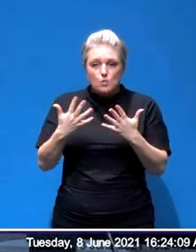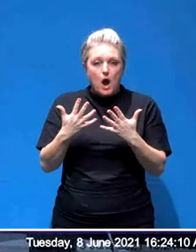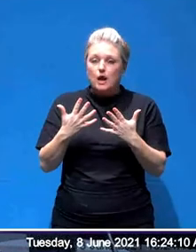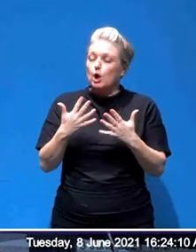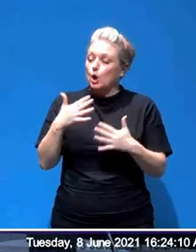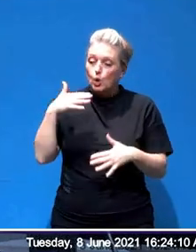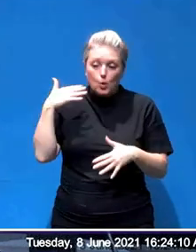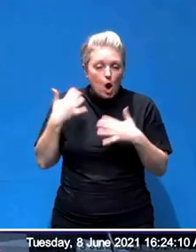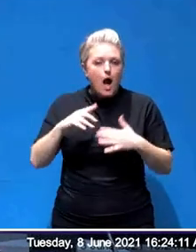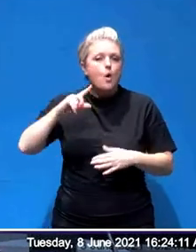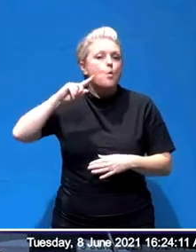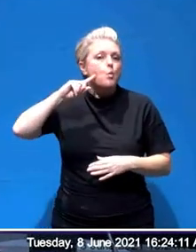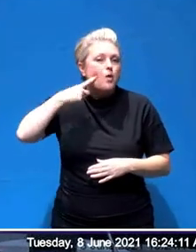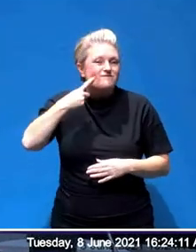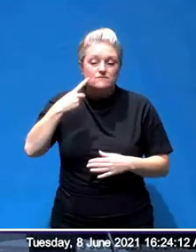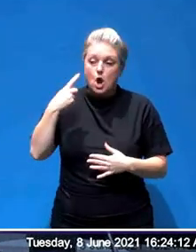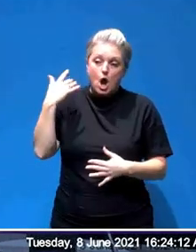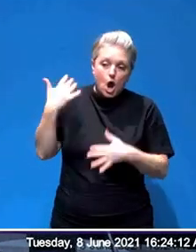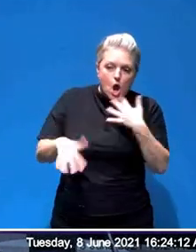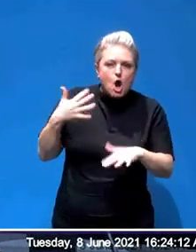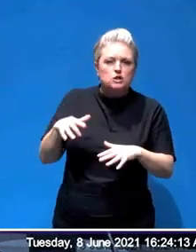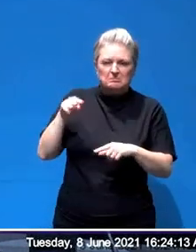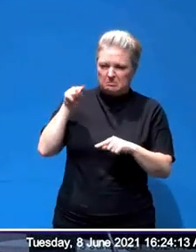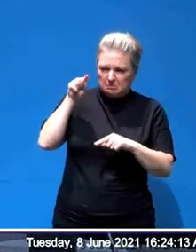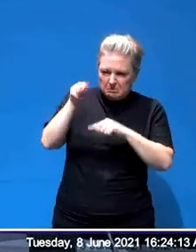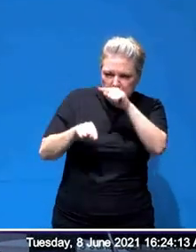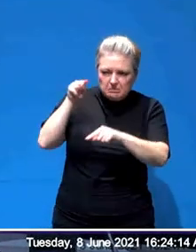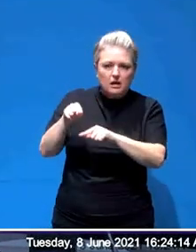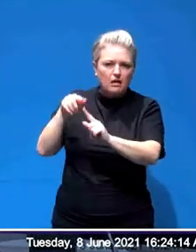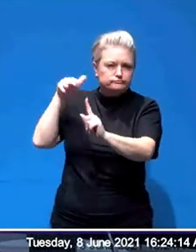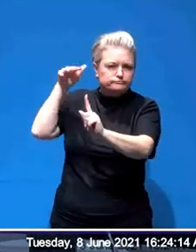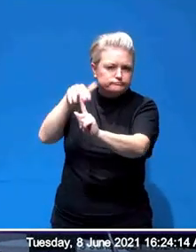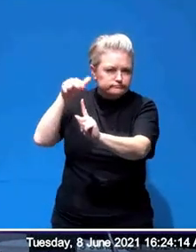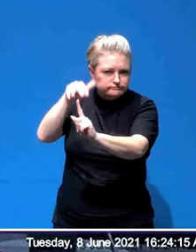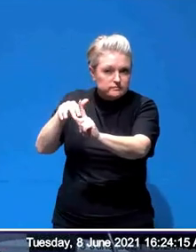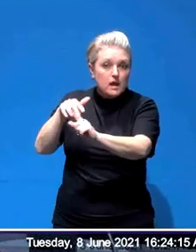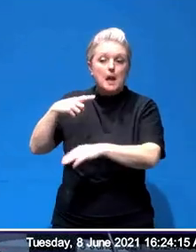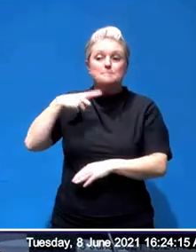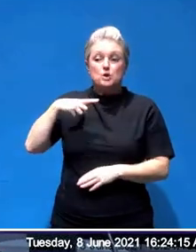disadvantage to any person on account of the person having produced a document